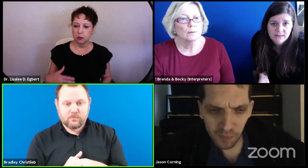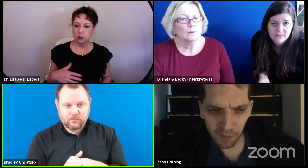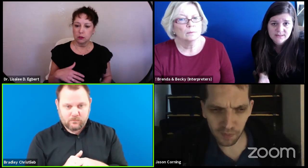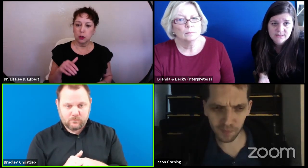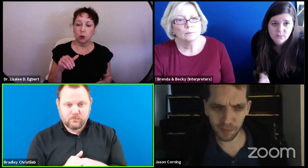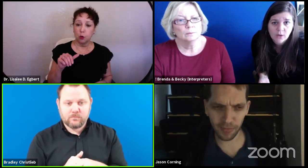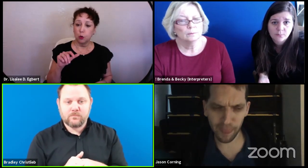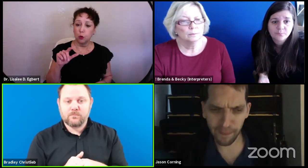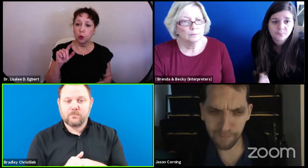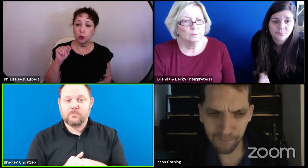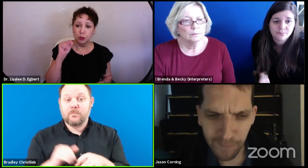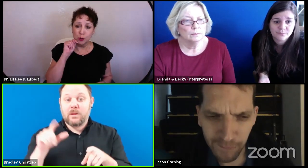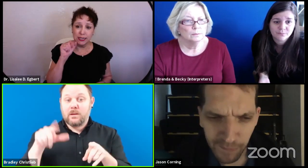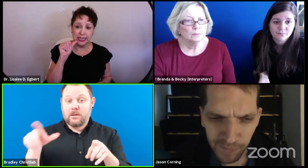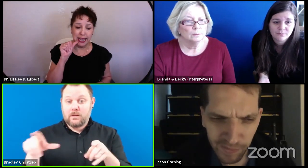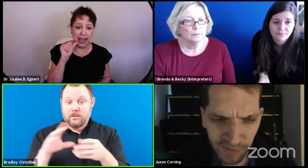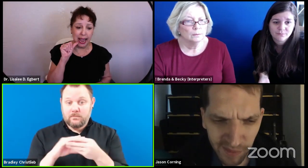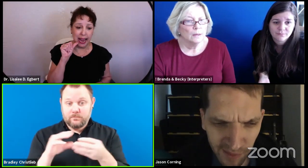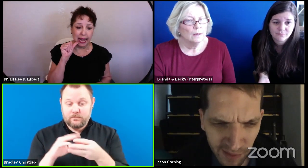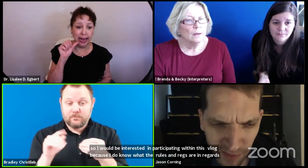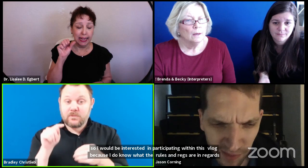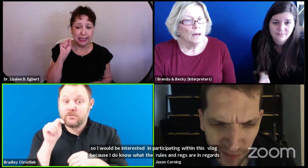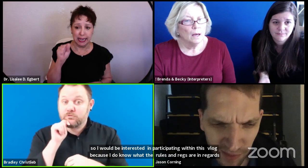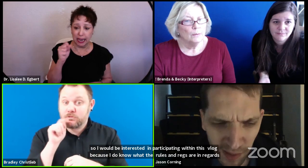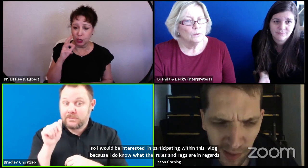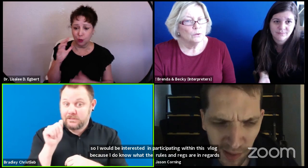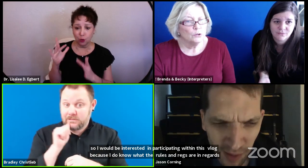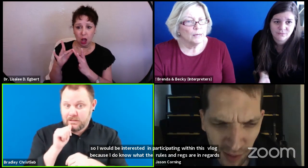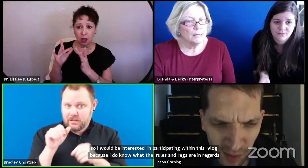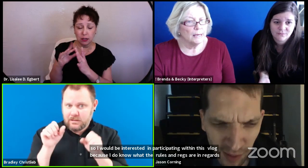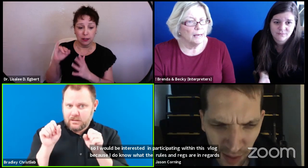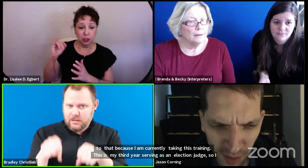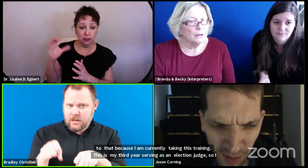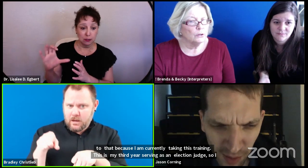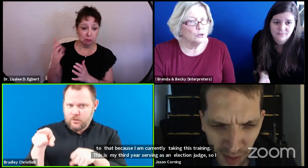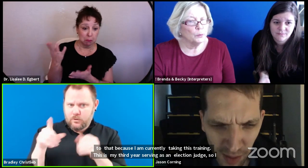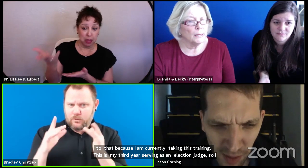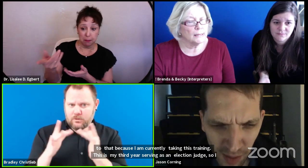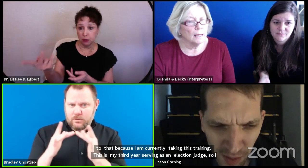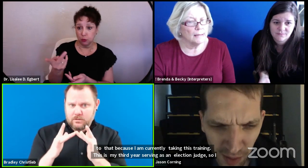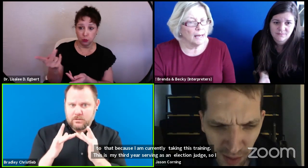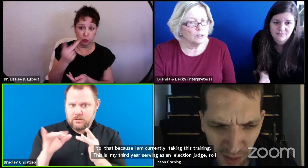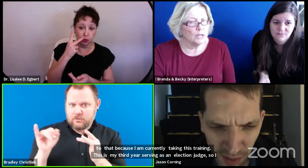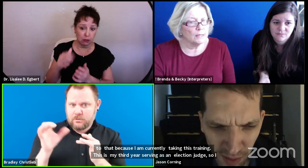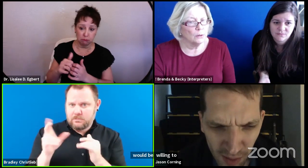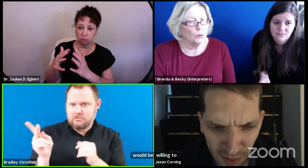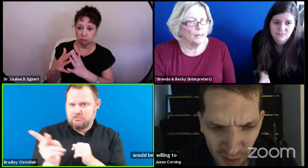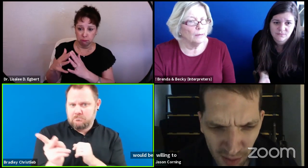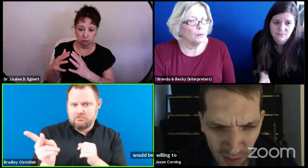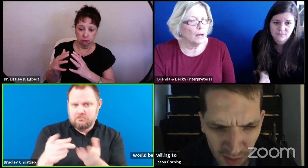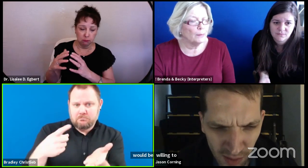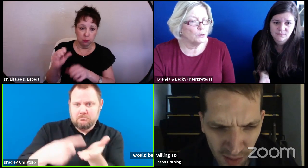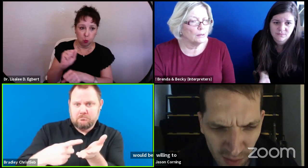in this as well. TraciAnn, could you please contact Jason Corning and perhaps you could